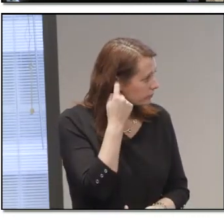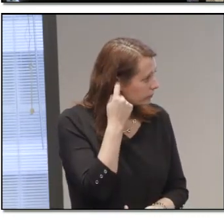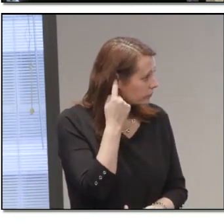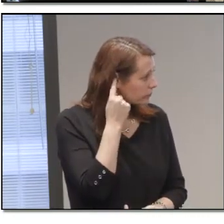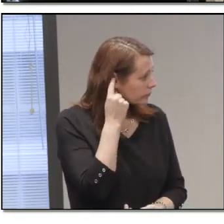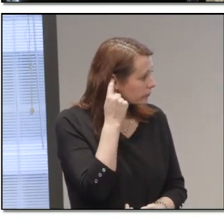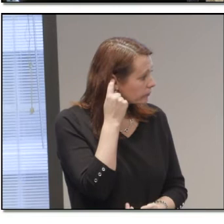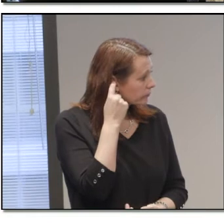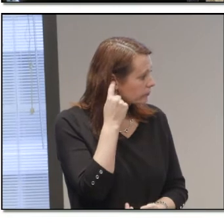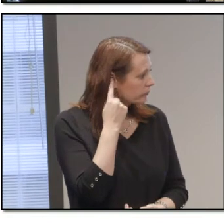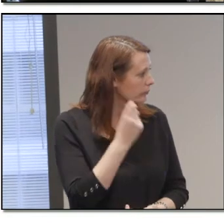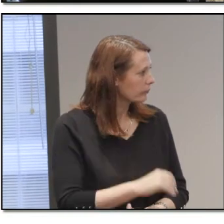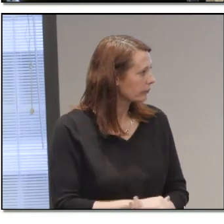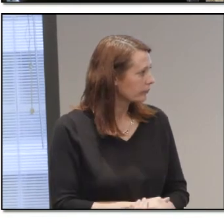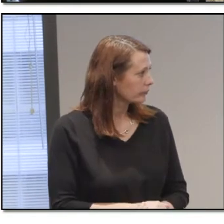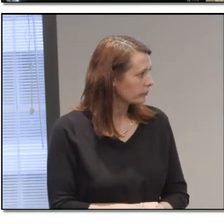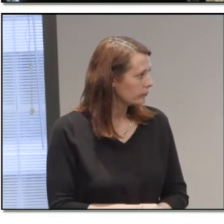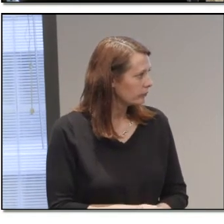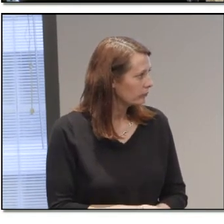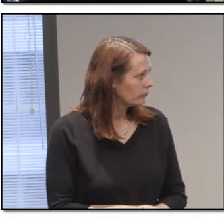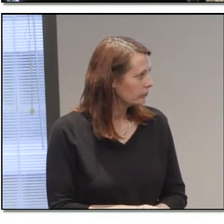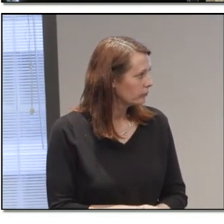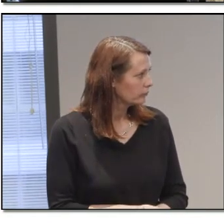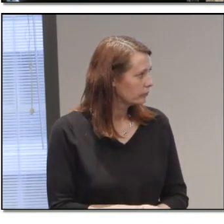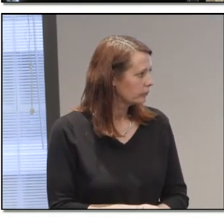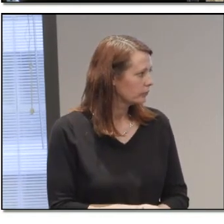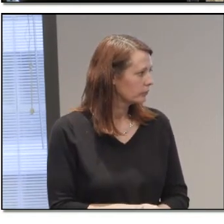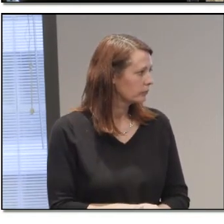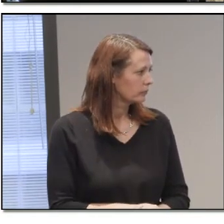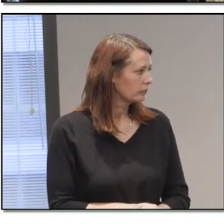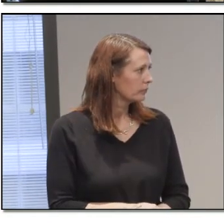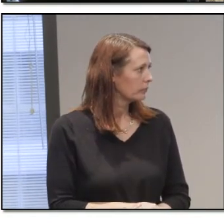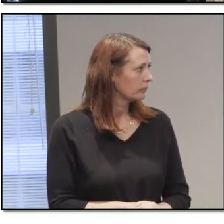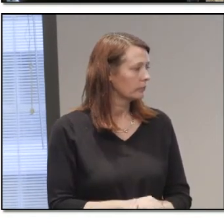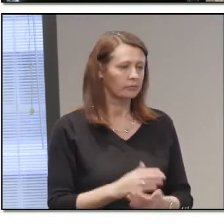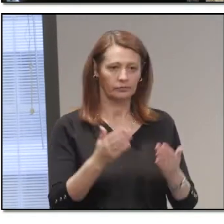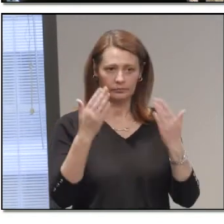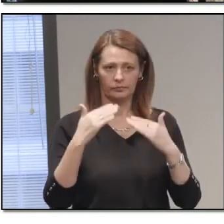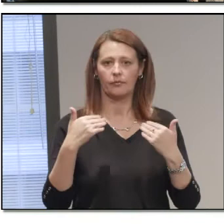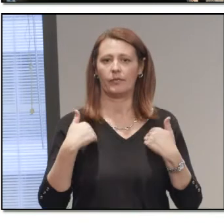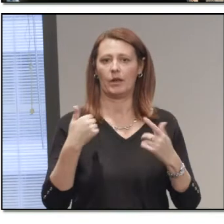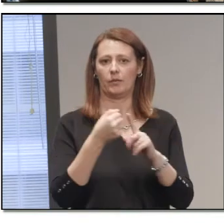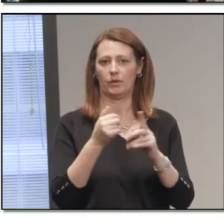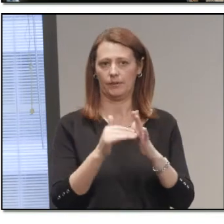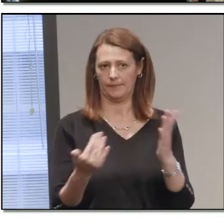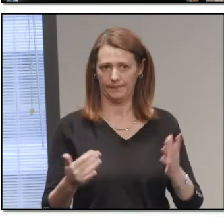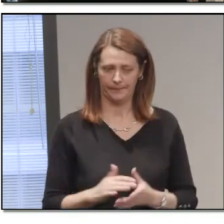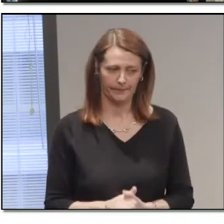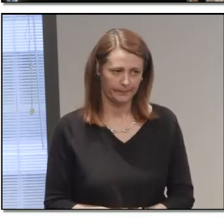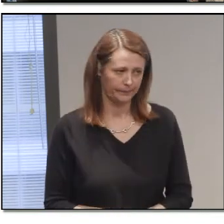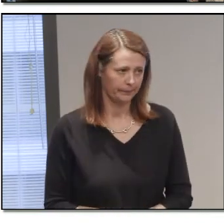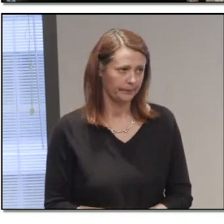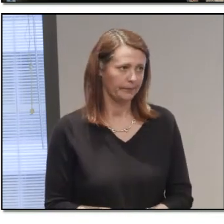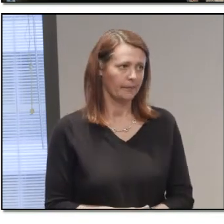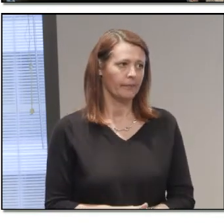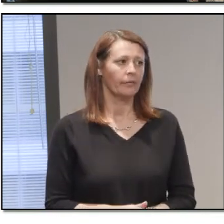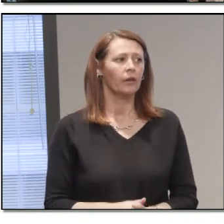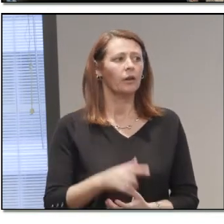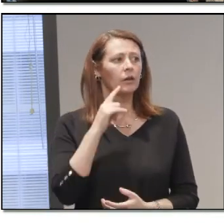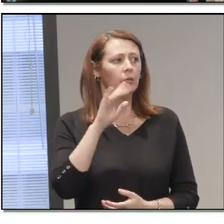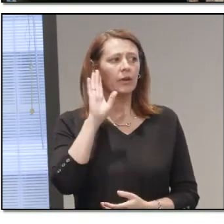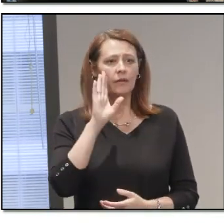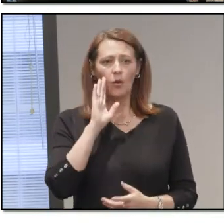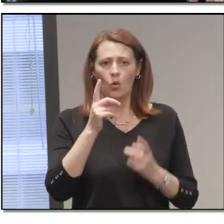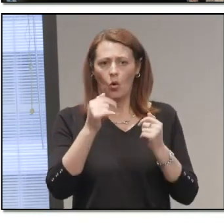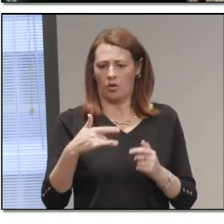Alright. Turning to some of the health effects. As I mentioned, early life exposures are important.